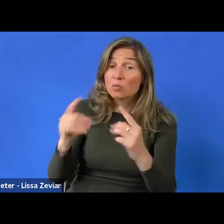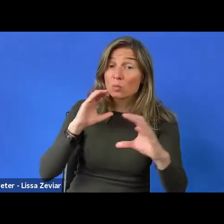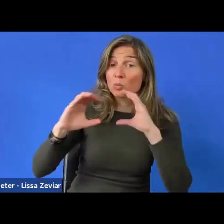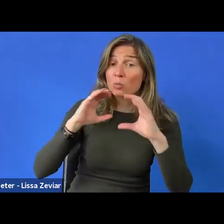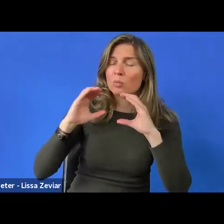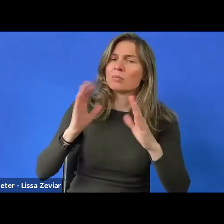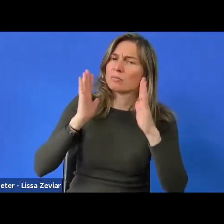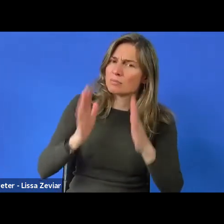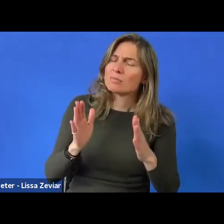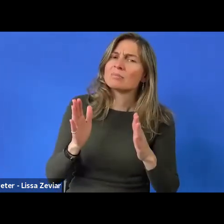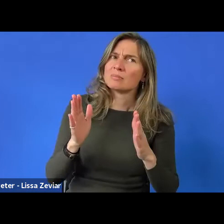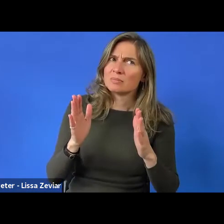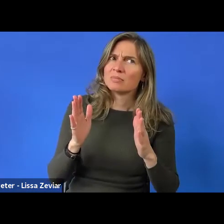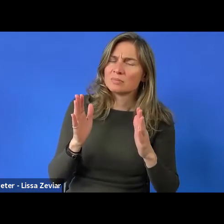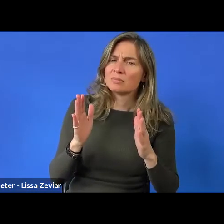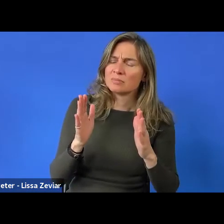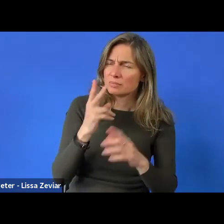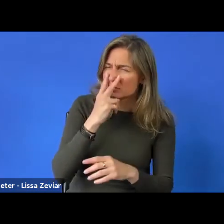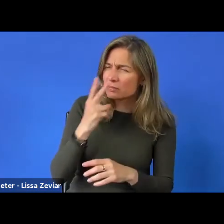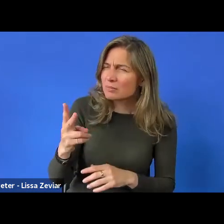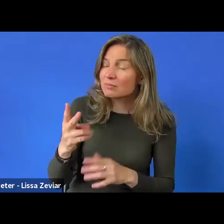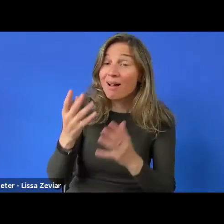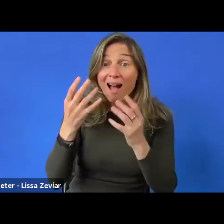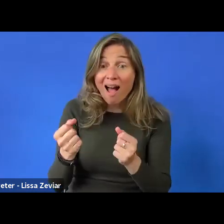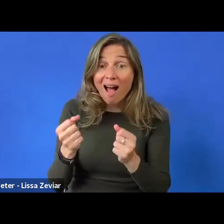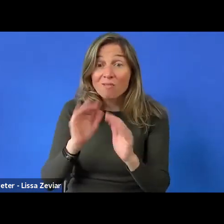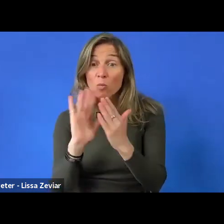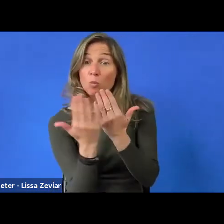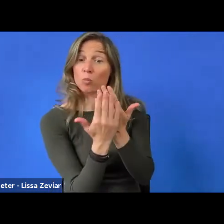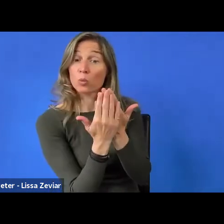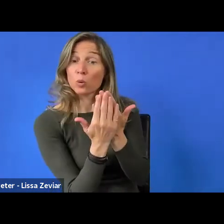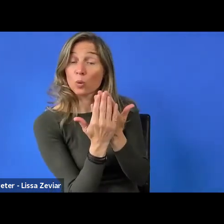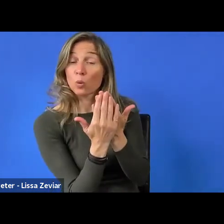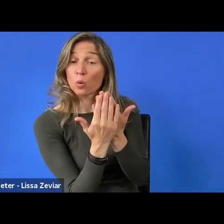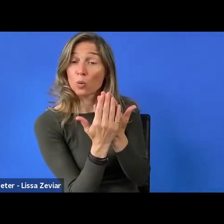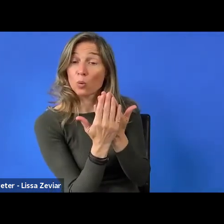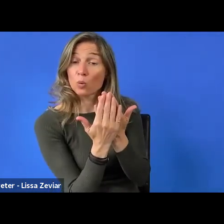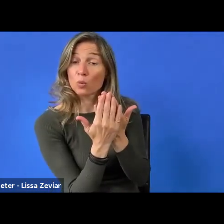but we will talk about the possibilities these protocols offer to the countries